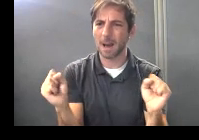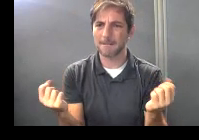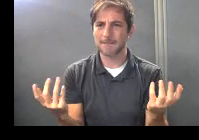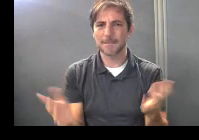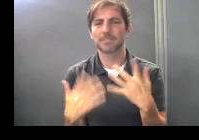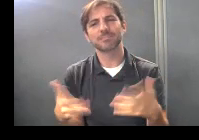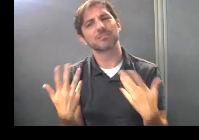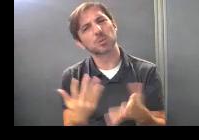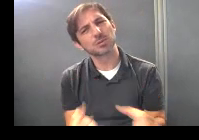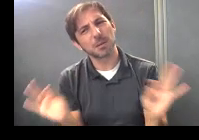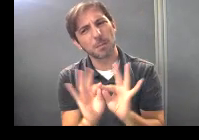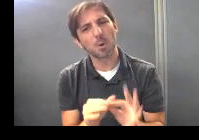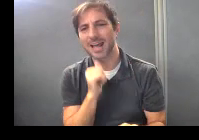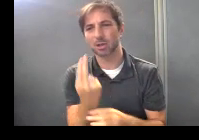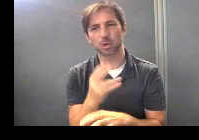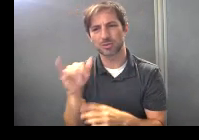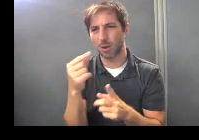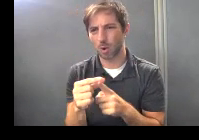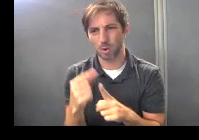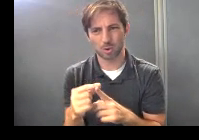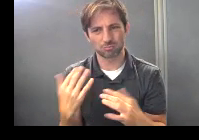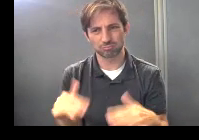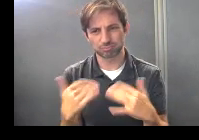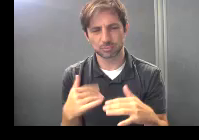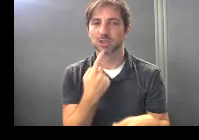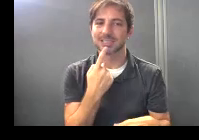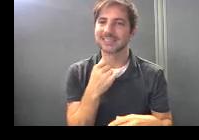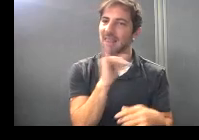IT'S IMPORTANT NOT TO USE THOSE TERMS. SAY A PERSON WHO USES A WHEELCHAIR OR WHEELCHAIR